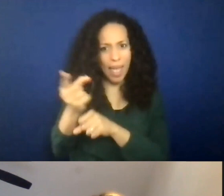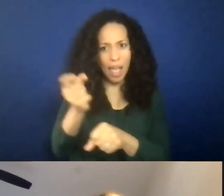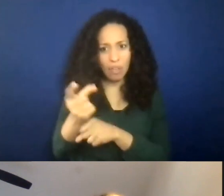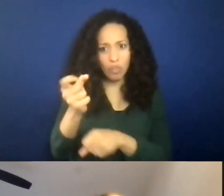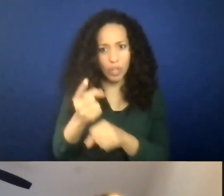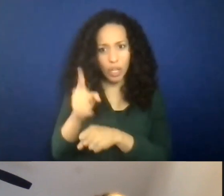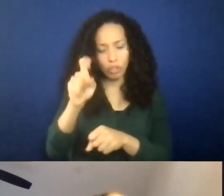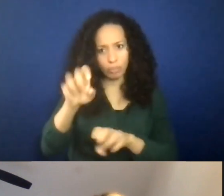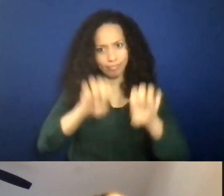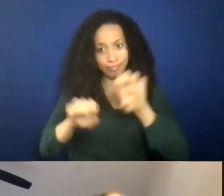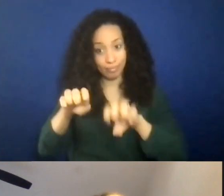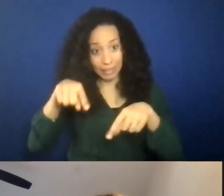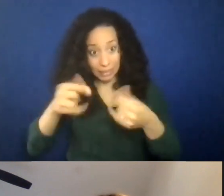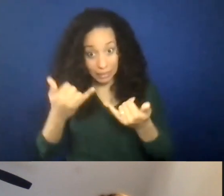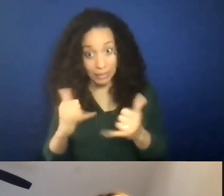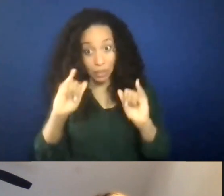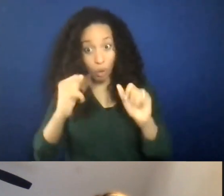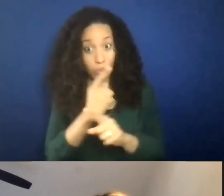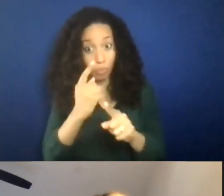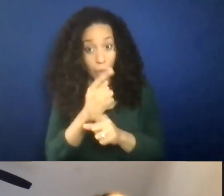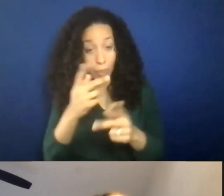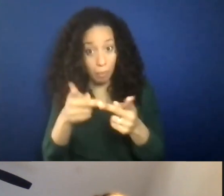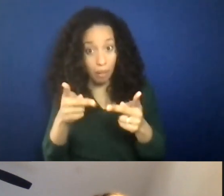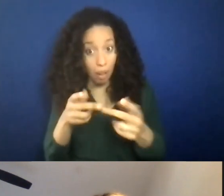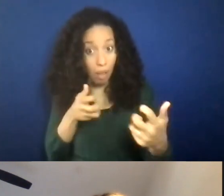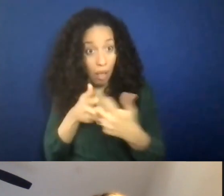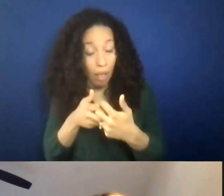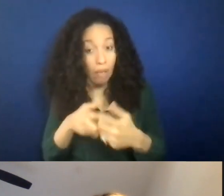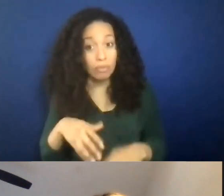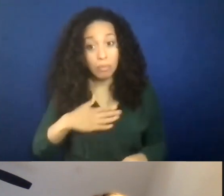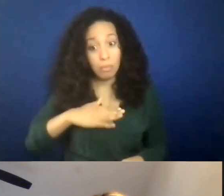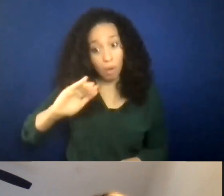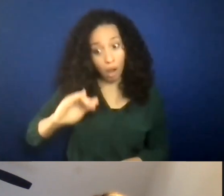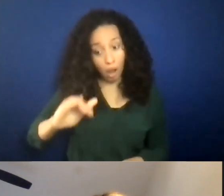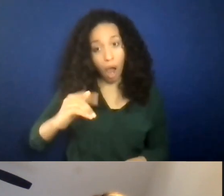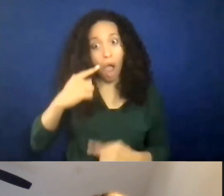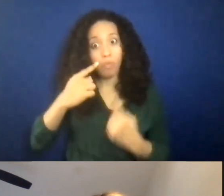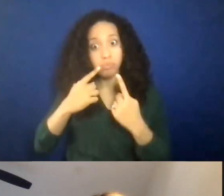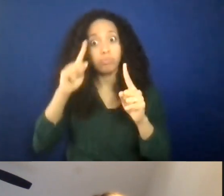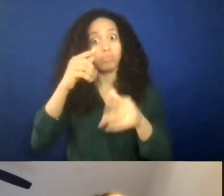Is my child making meaningful progress in the way that they should be?” And sometimes that